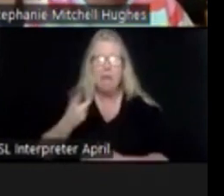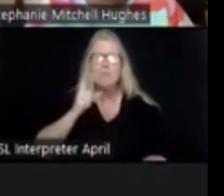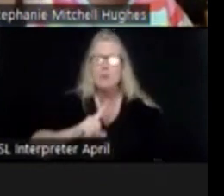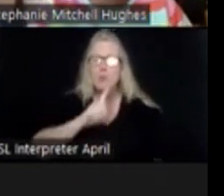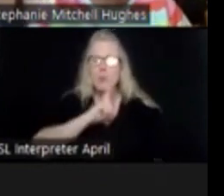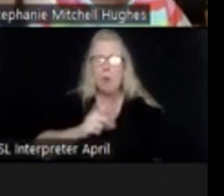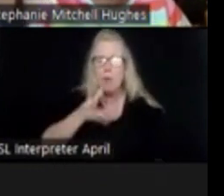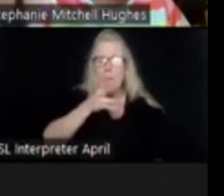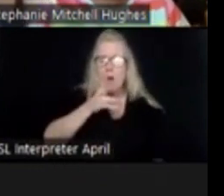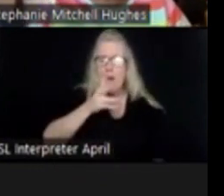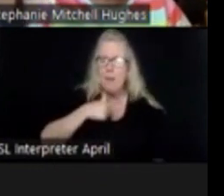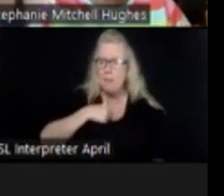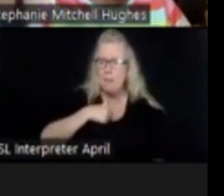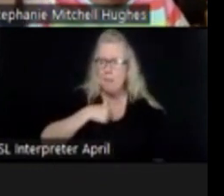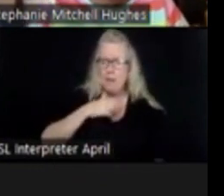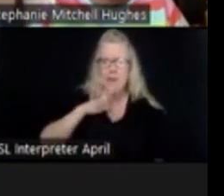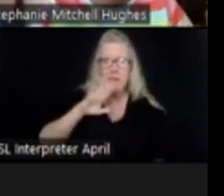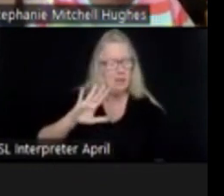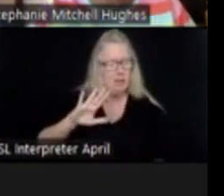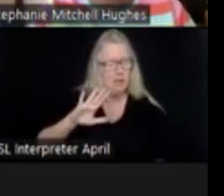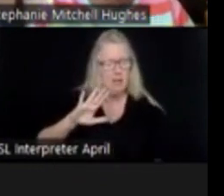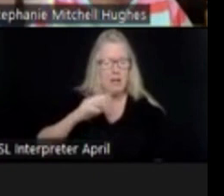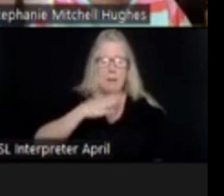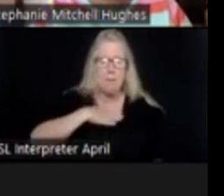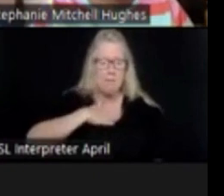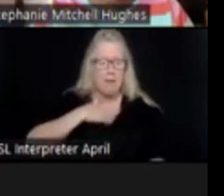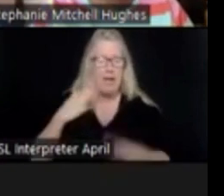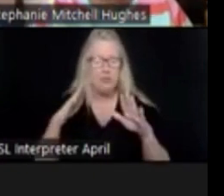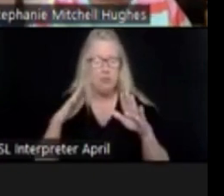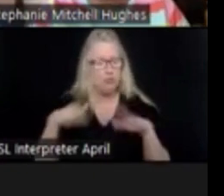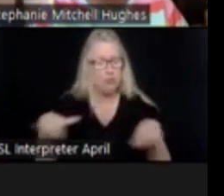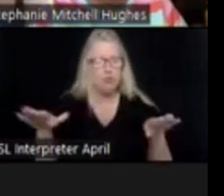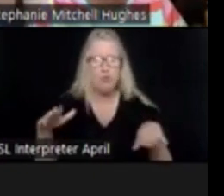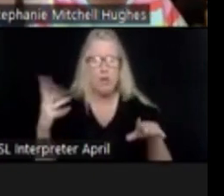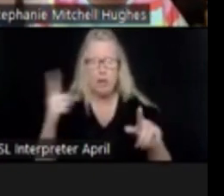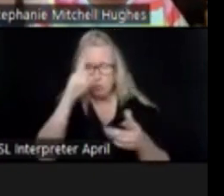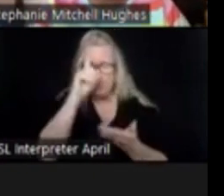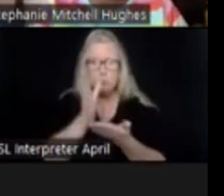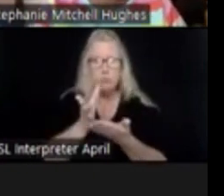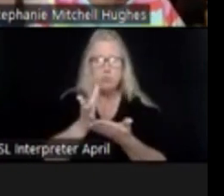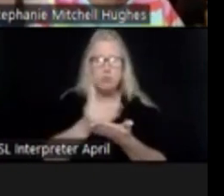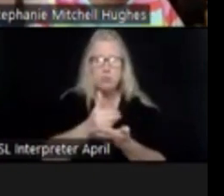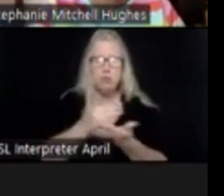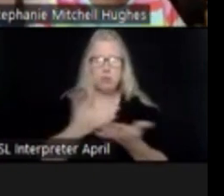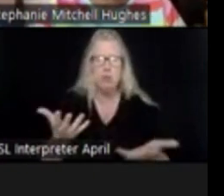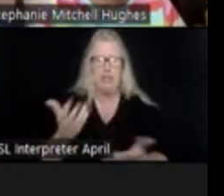I THOUGHT MY CHILDREN WOULD COMPLETELY FREAK OUT IF I WENT TO THE HOSPITAL